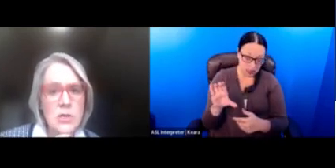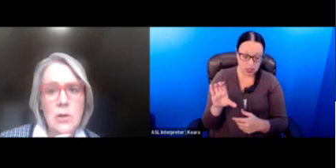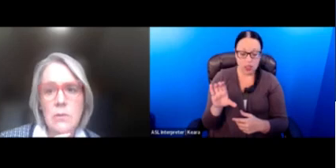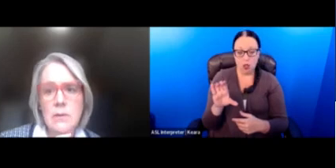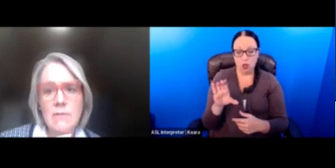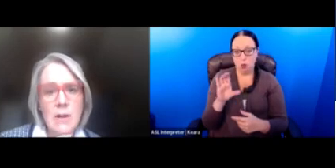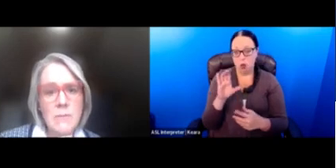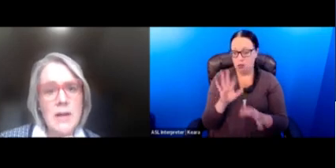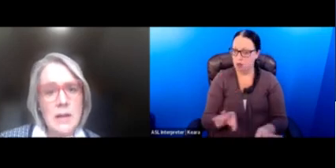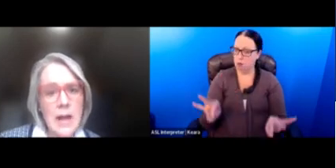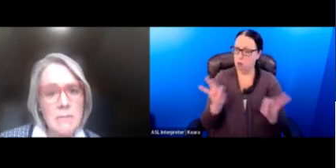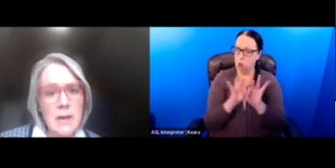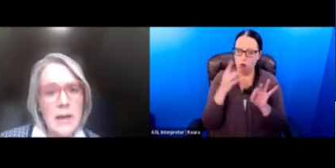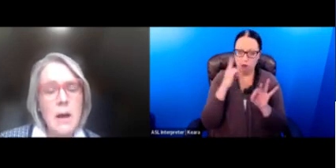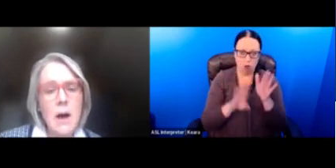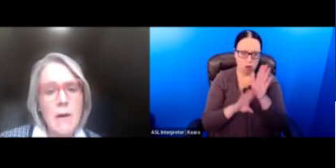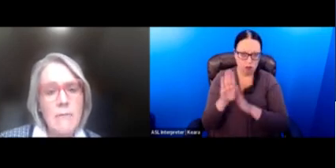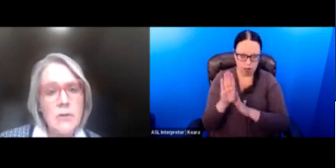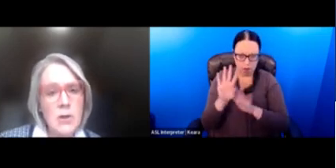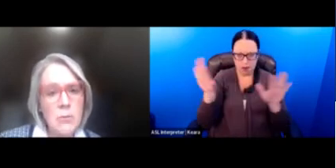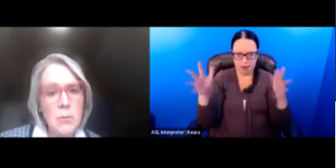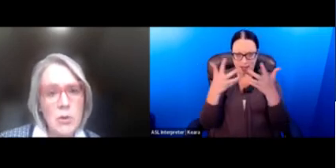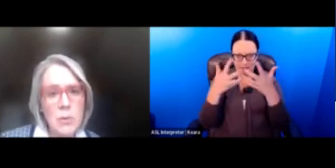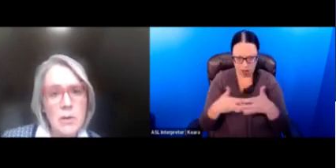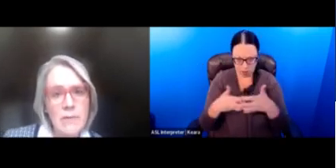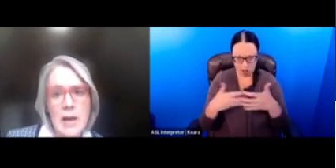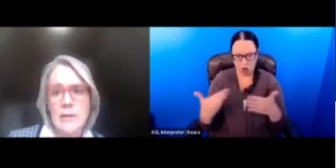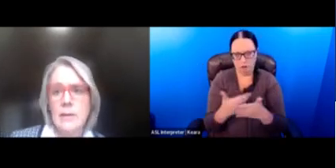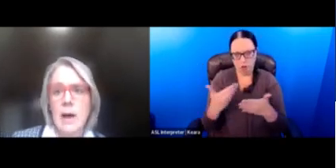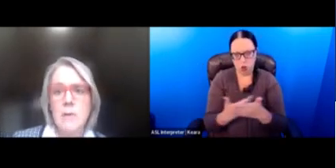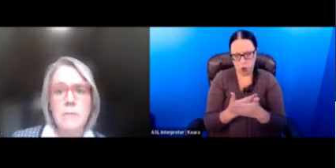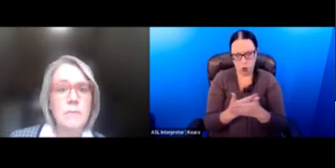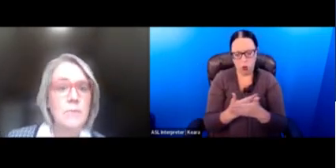event system in Tennessee. We then finalize the protocol. And